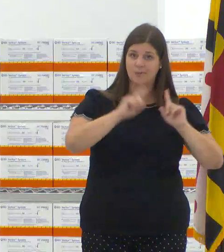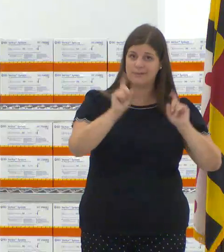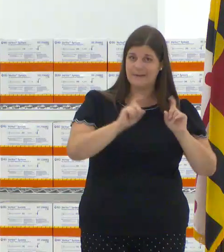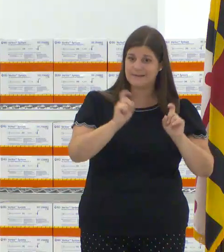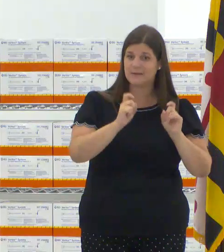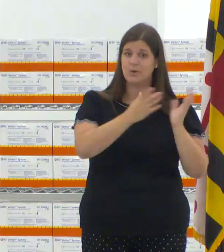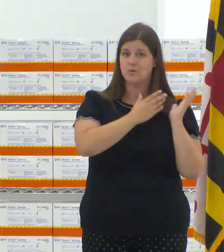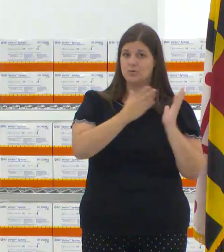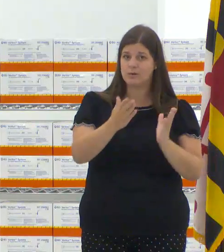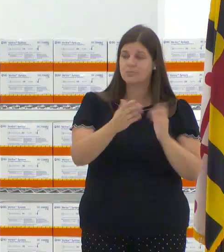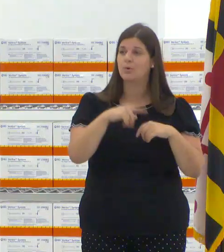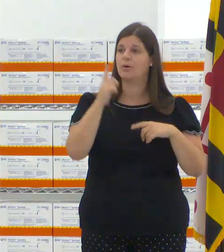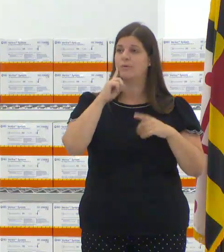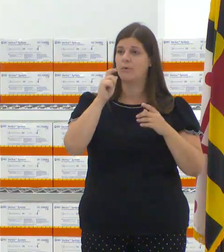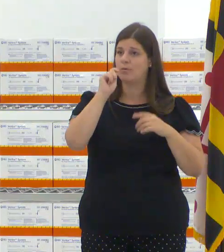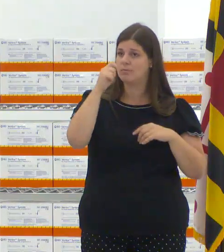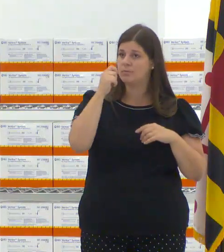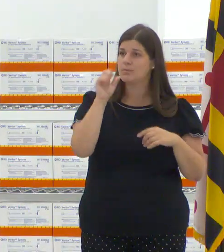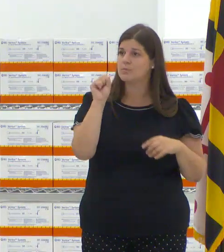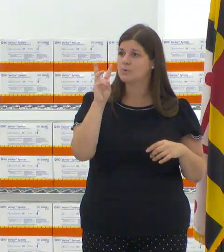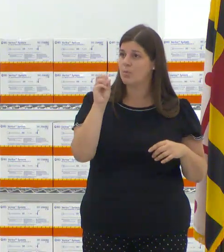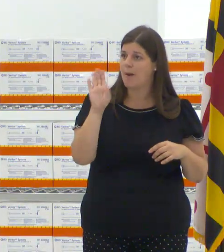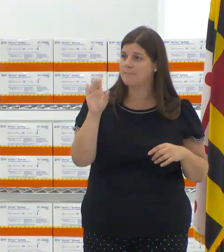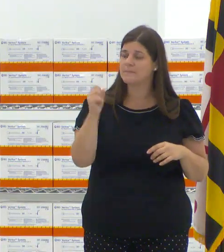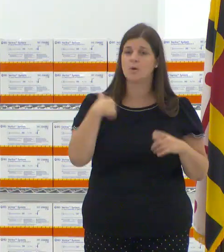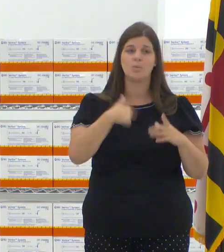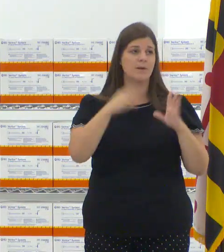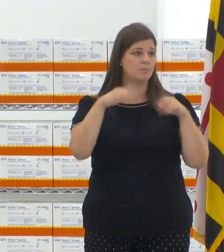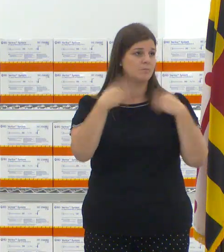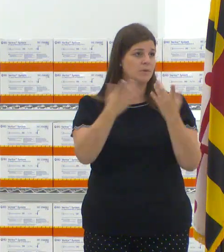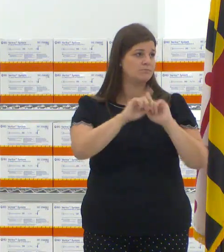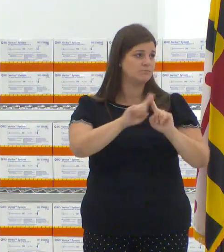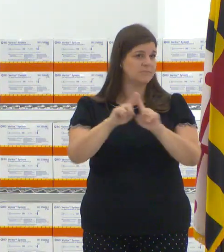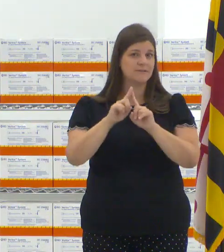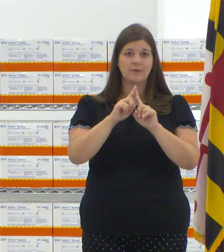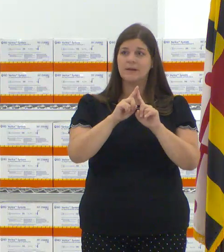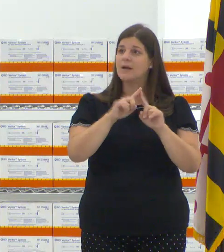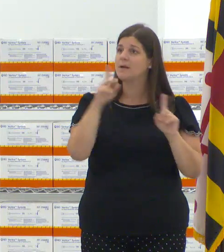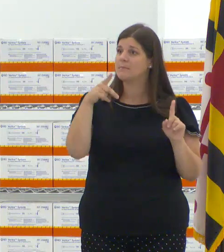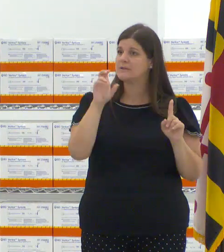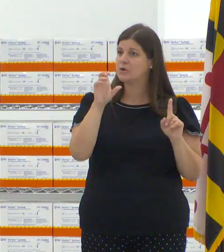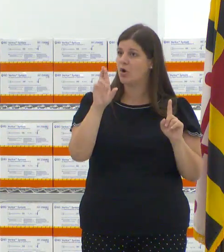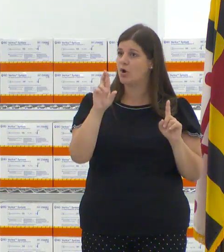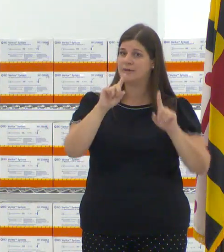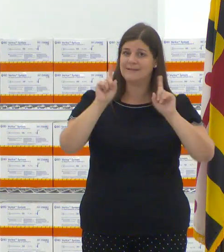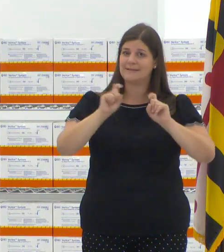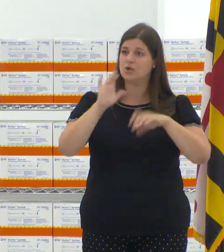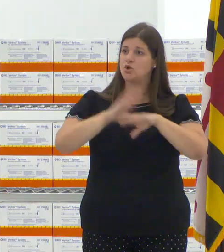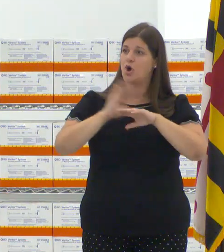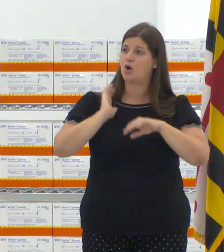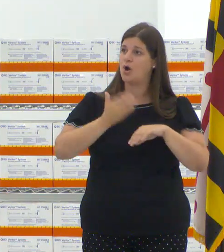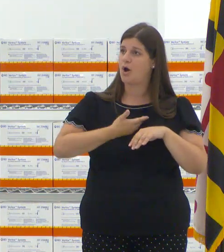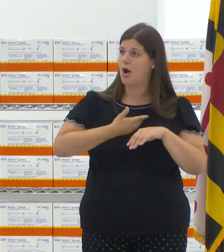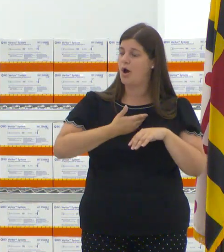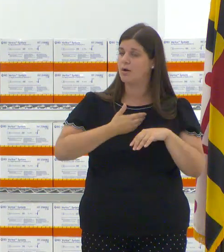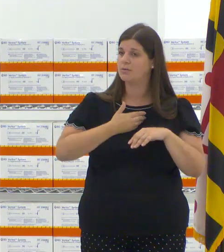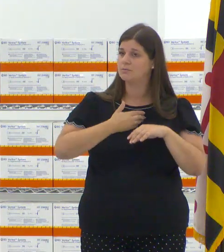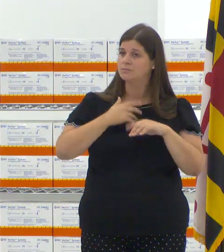I am Dave Mickey, the worldwide president for integrated diagnostic solutions here at BD. BD is very proud to have been part of the Maryland community